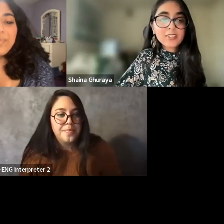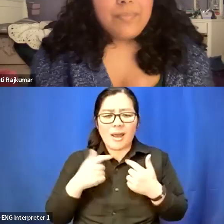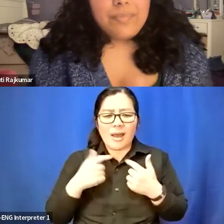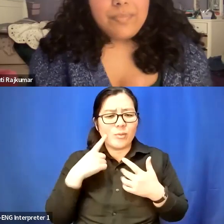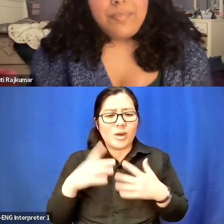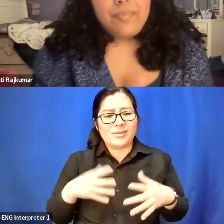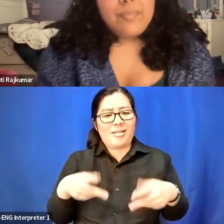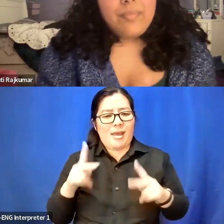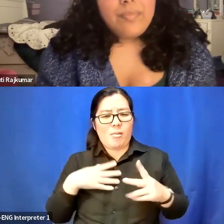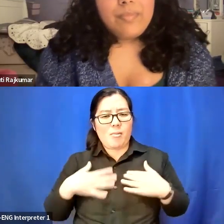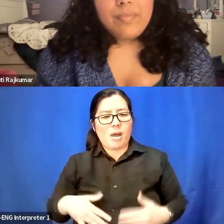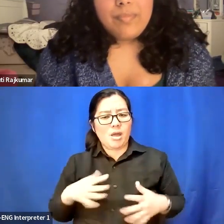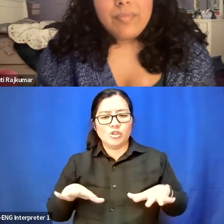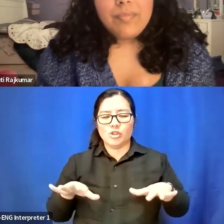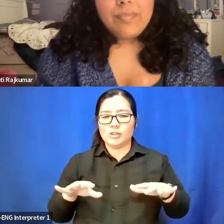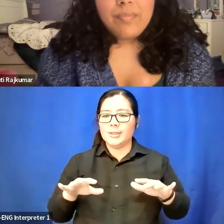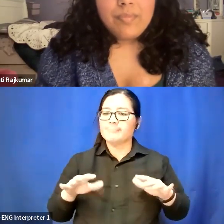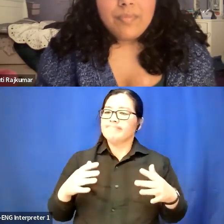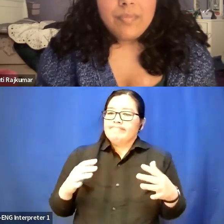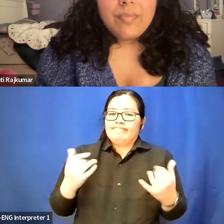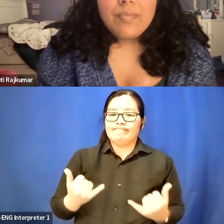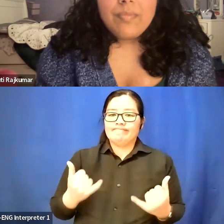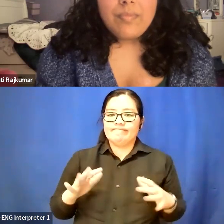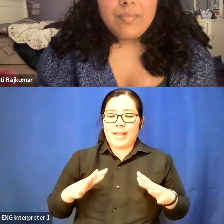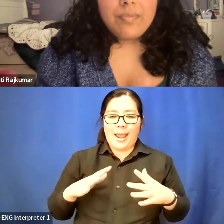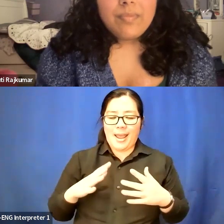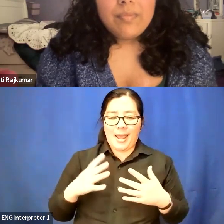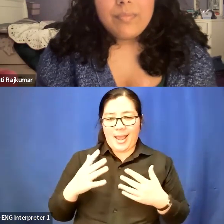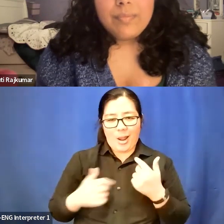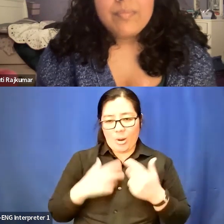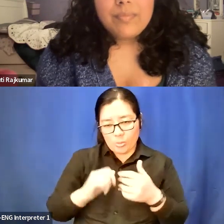No, it's really, you know -- that was a personal story, so thank you for sharing.